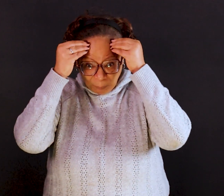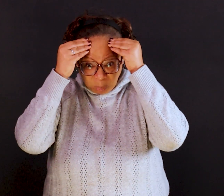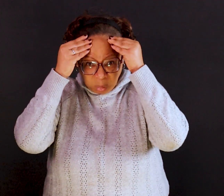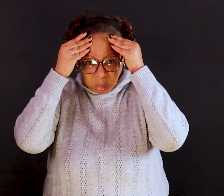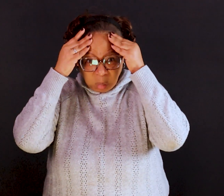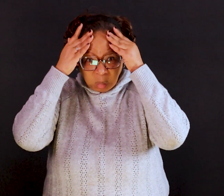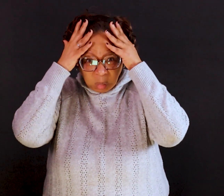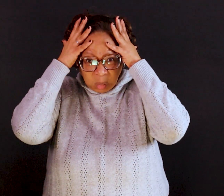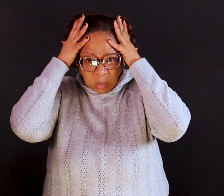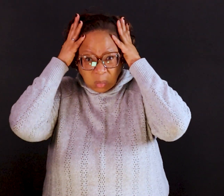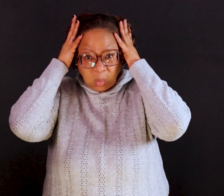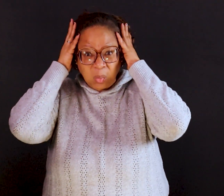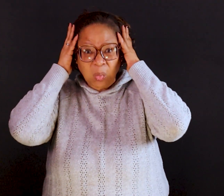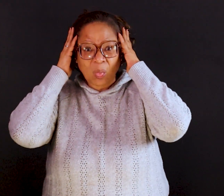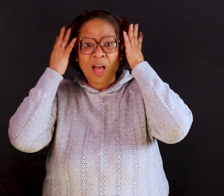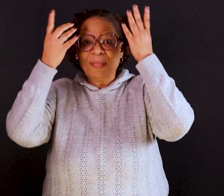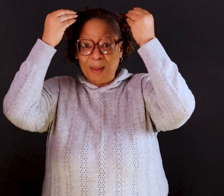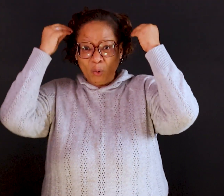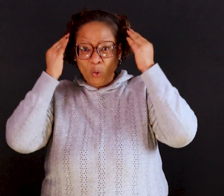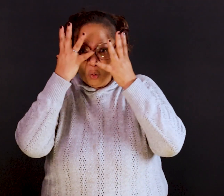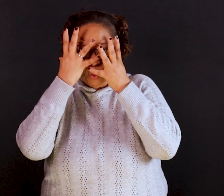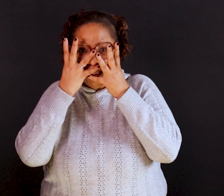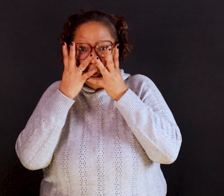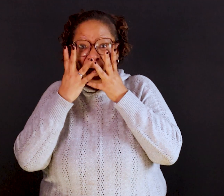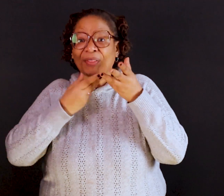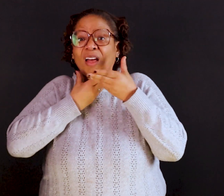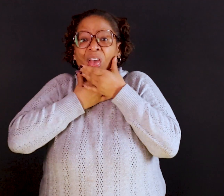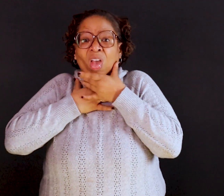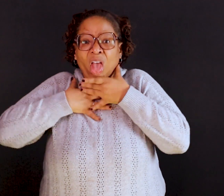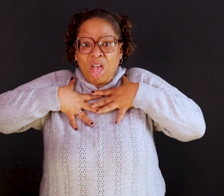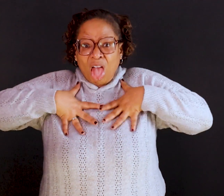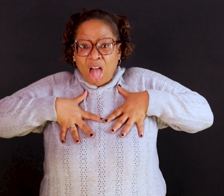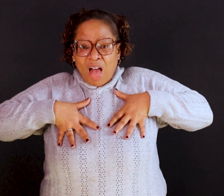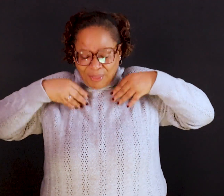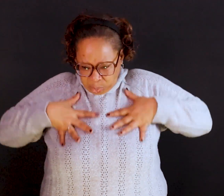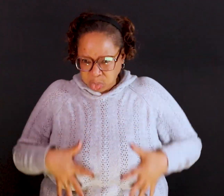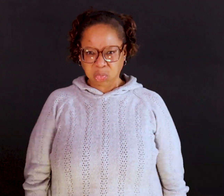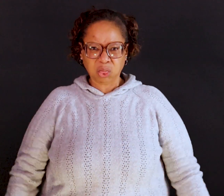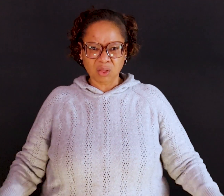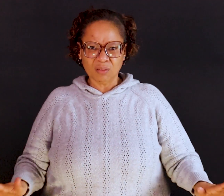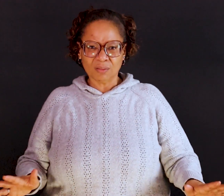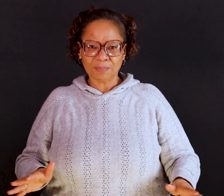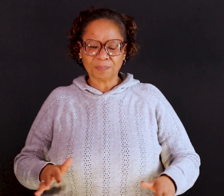moves to the face and upper neck, and then down the body.